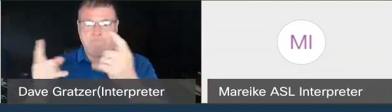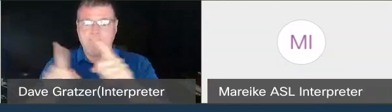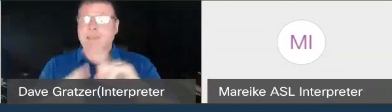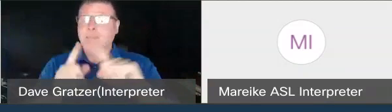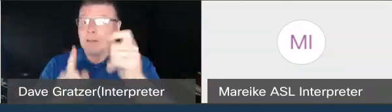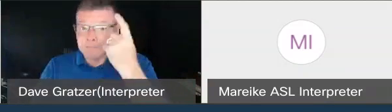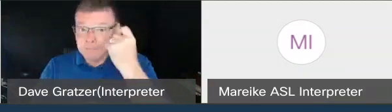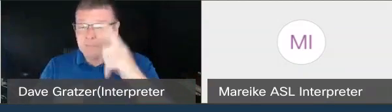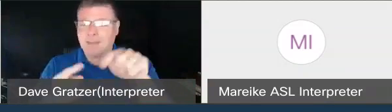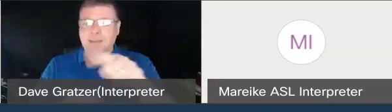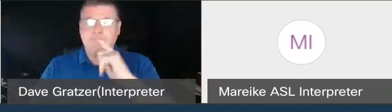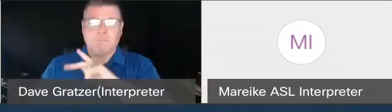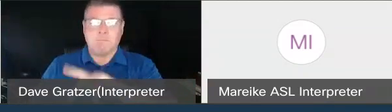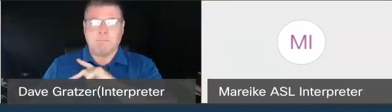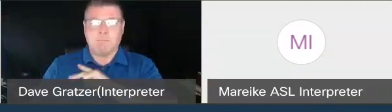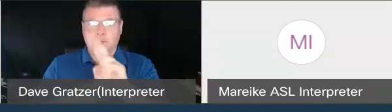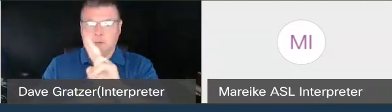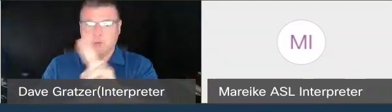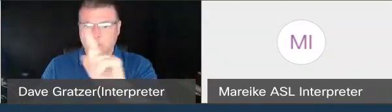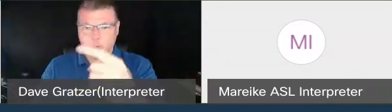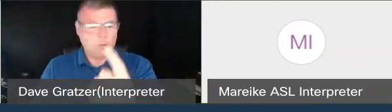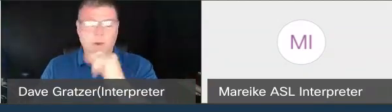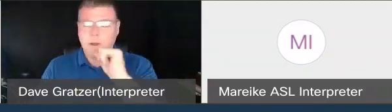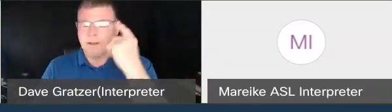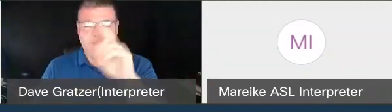that this is for personal use only and it is not for CEU credits.